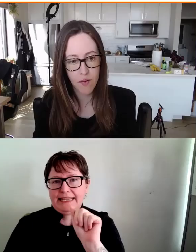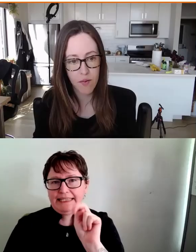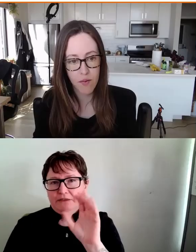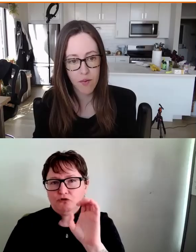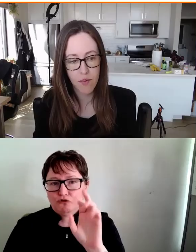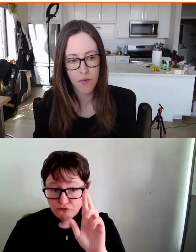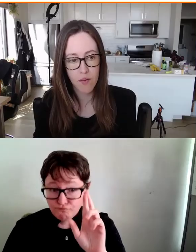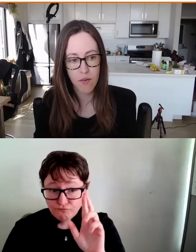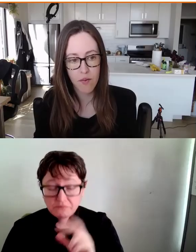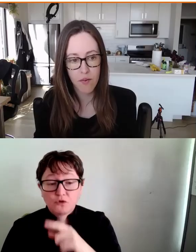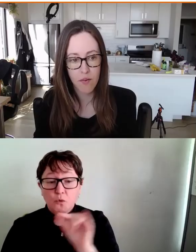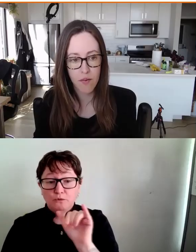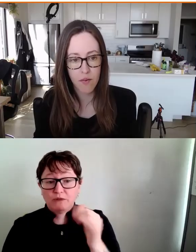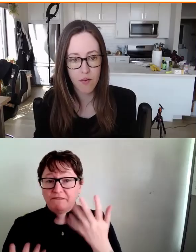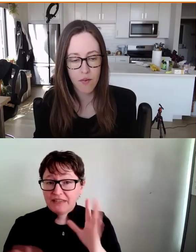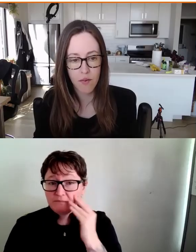She studied disaster risk reduction